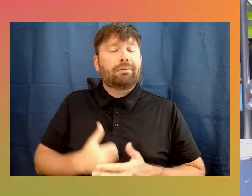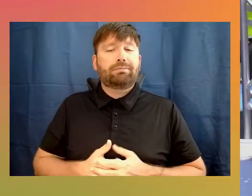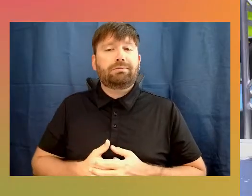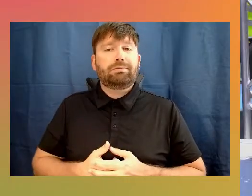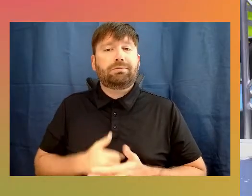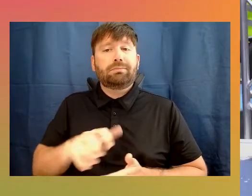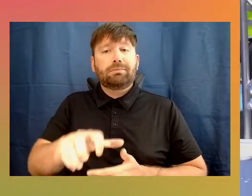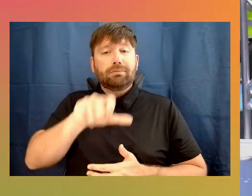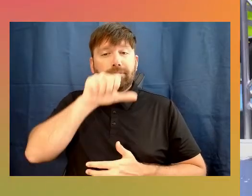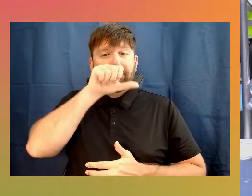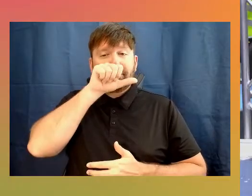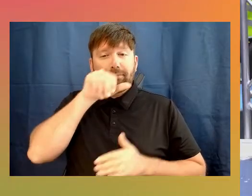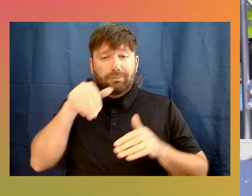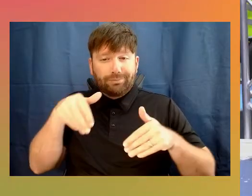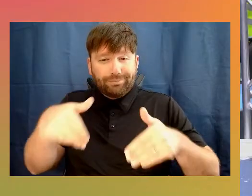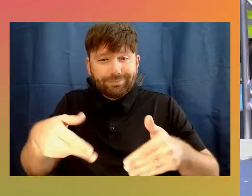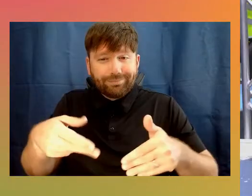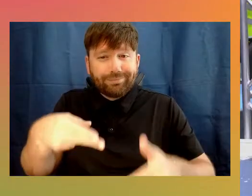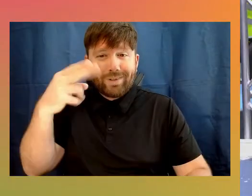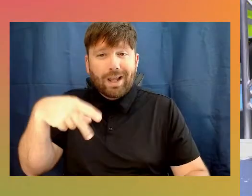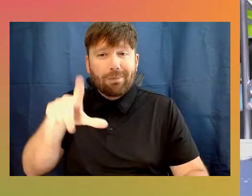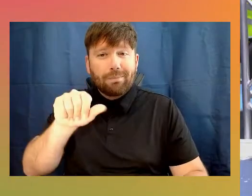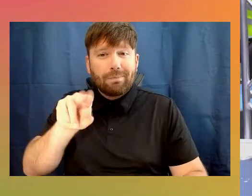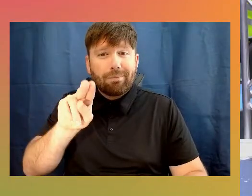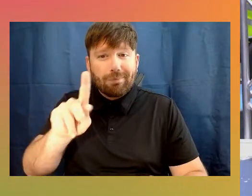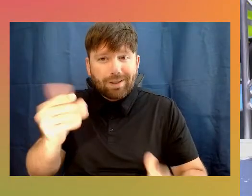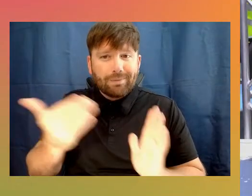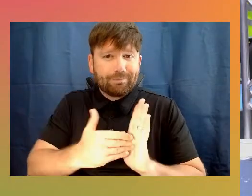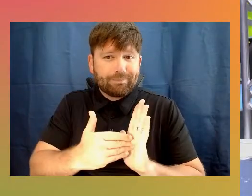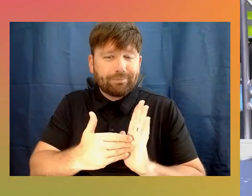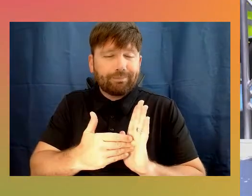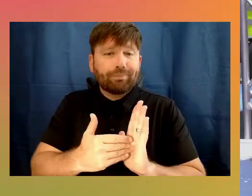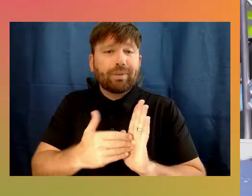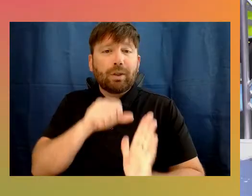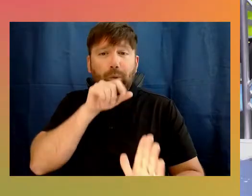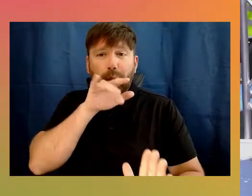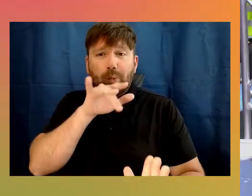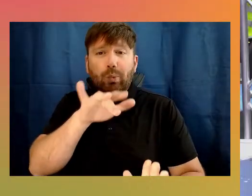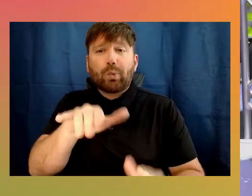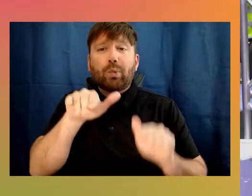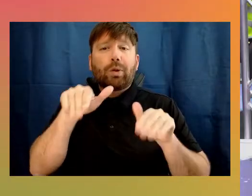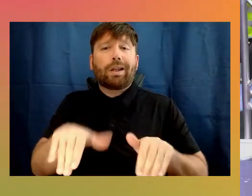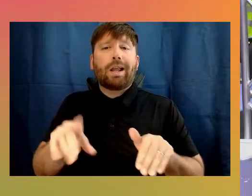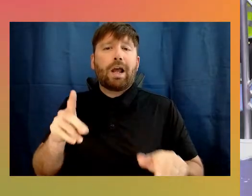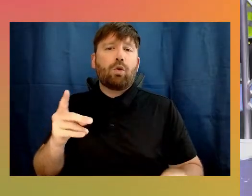EXHALE DOWNWARD FACING DOG. HIPS FLIPPED, UP AND BACK. INHALE SHIFT FORWARD, HIGH